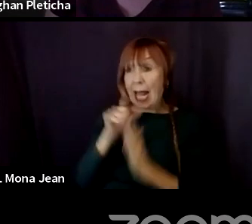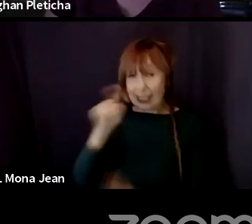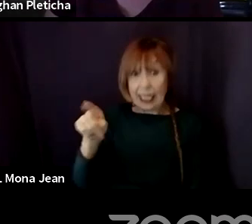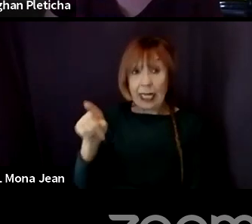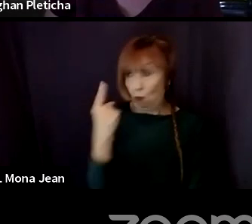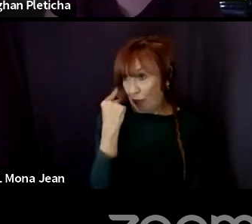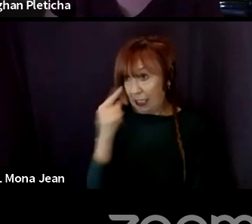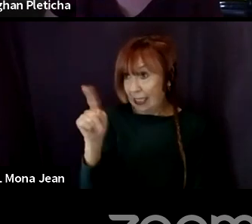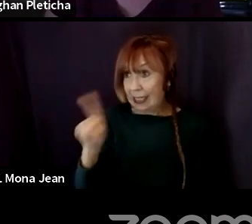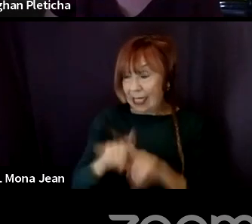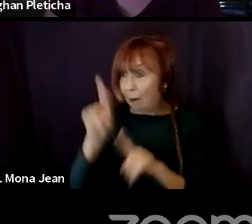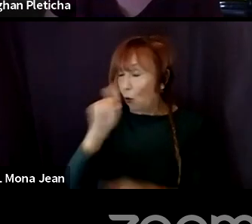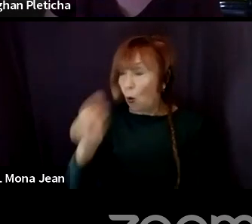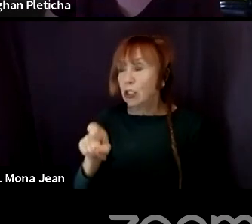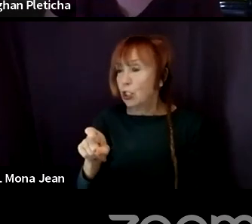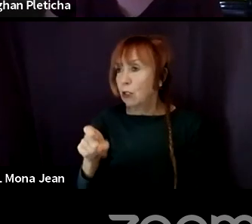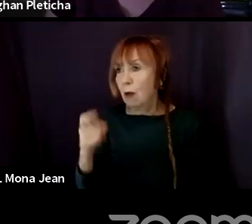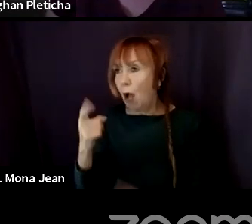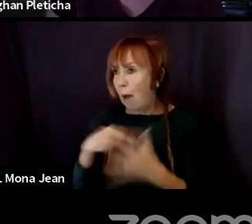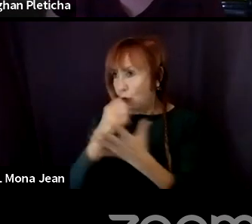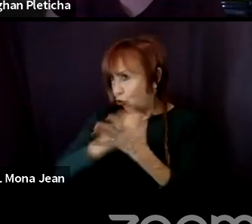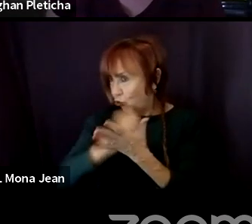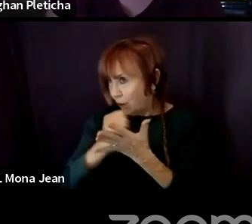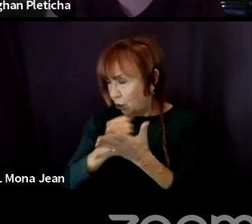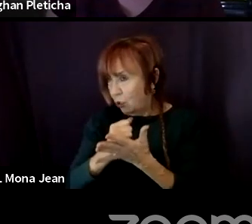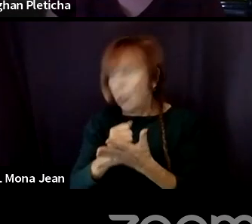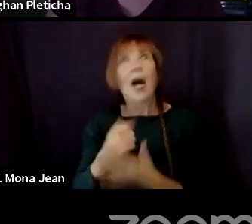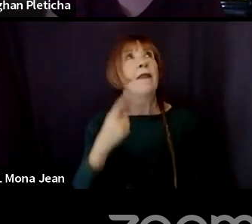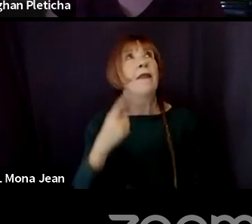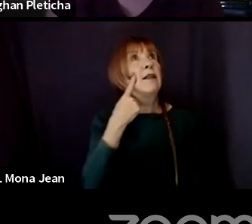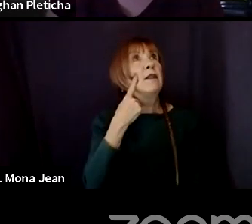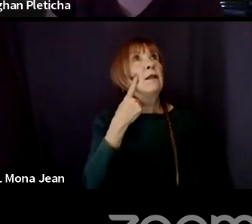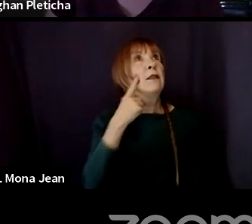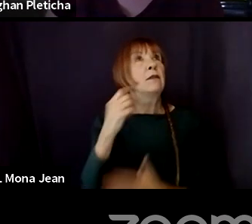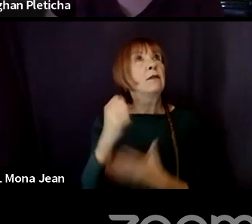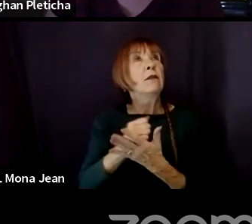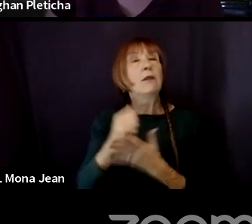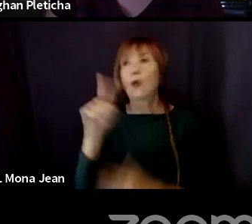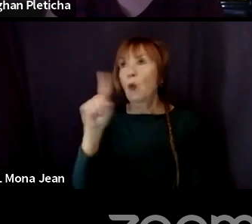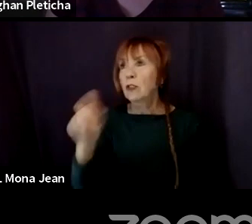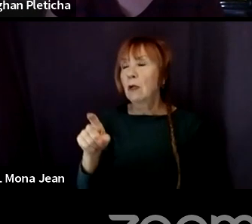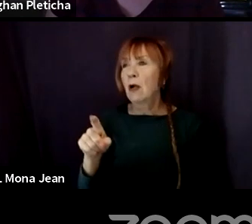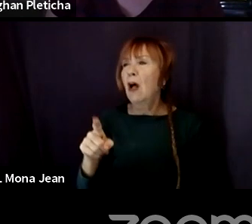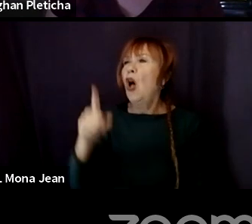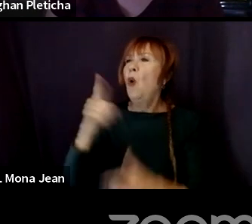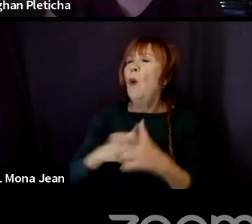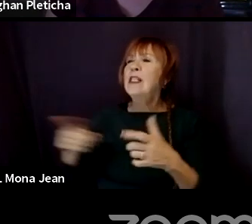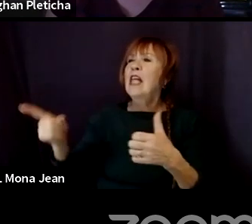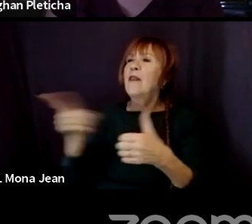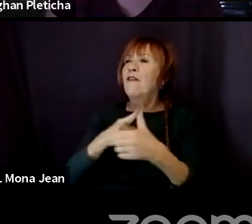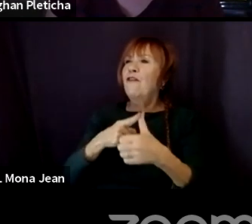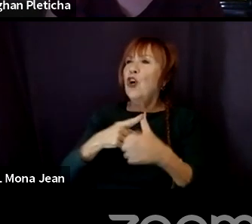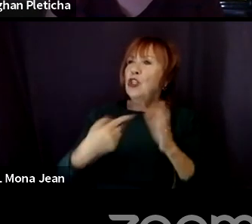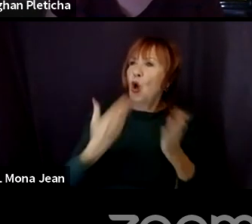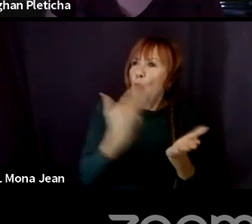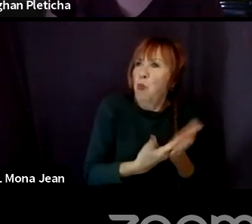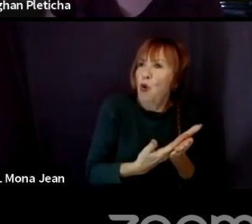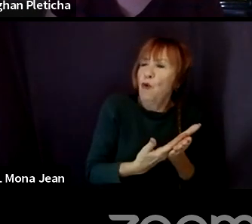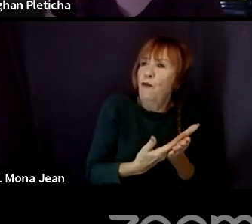And he said the question was something like, what's the first indication that someone's an amateur